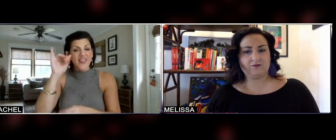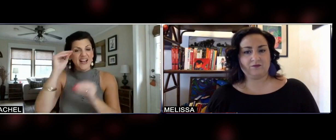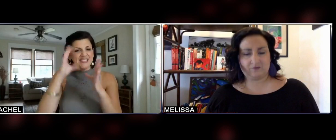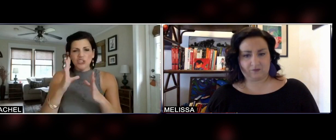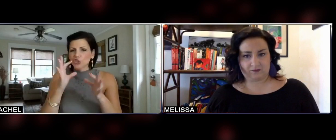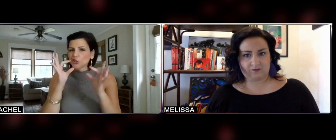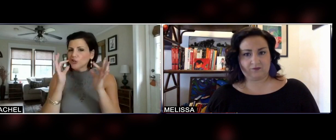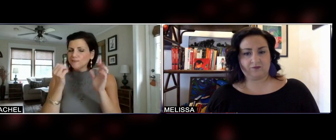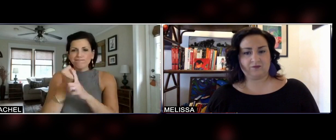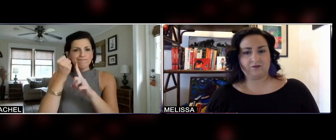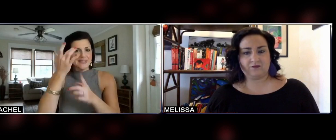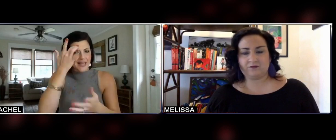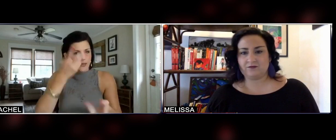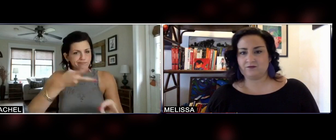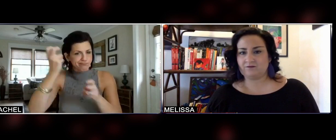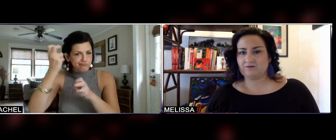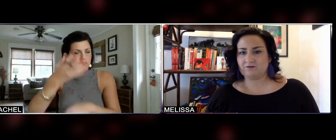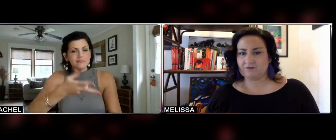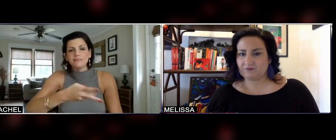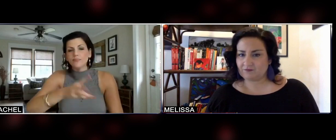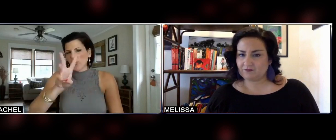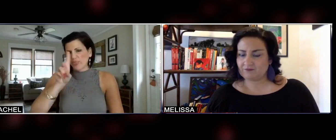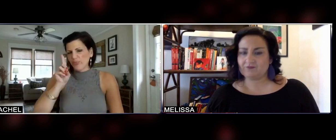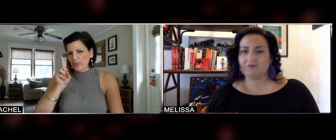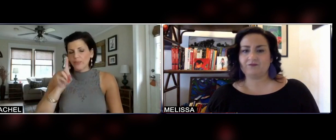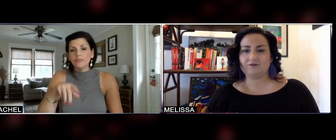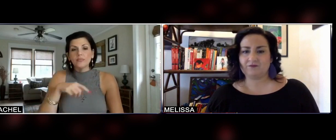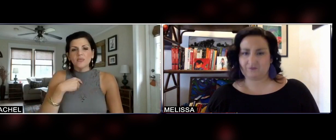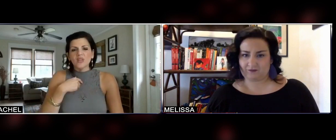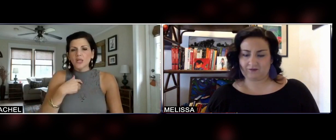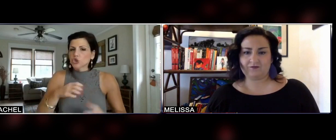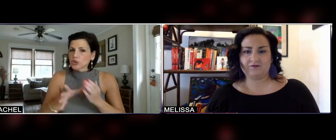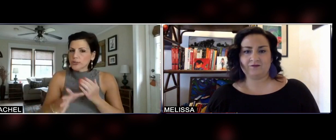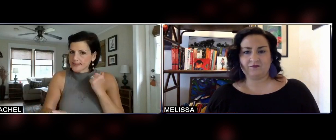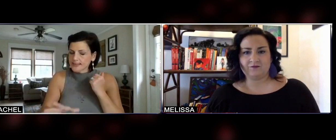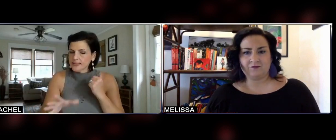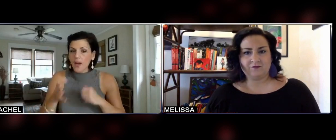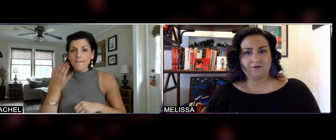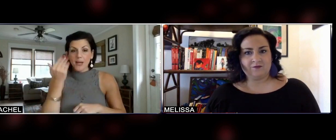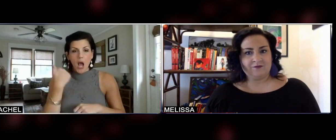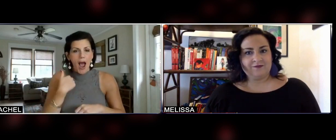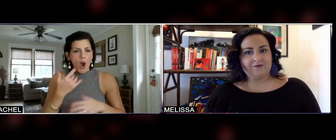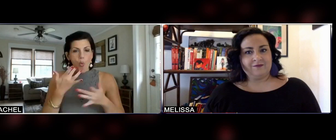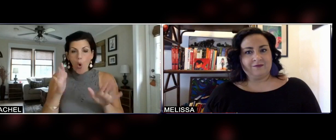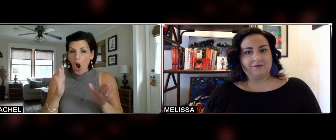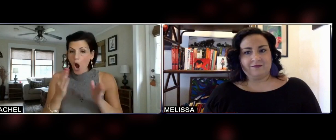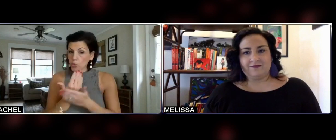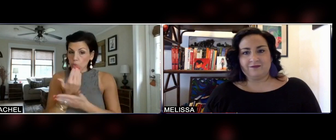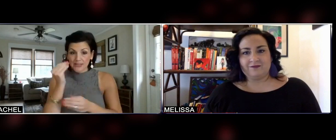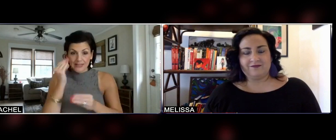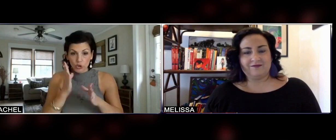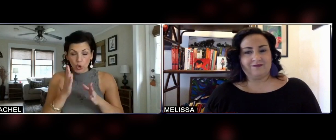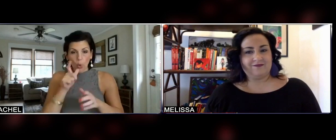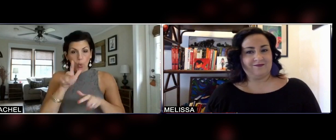The teacher was sick and had to withdraw from the assignment. I was like, shit... I didn't want a new rookie teacher